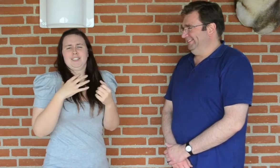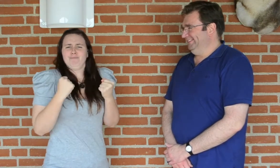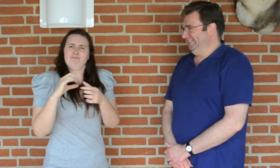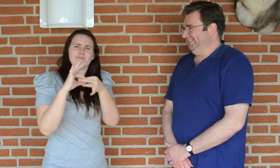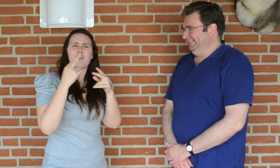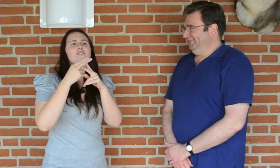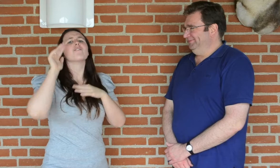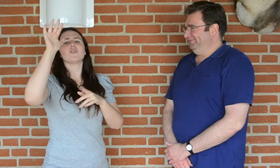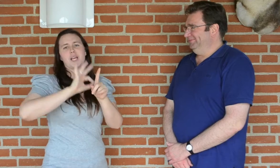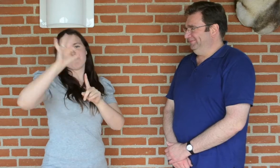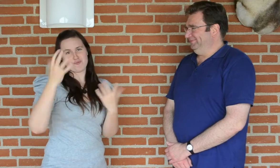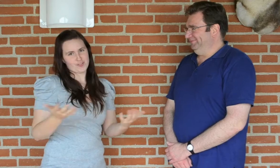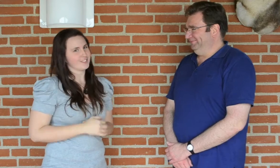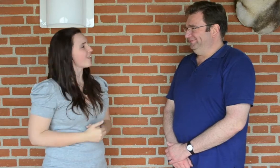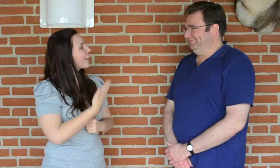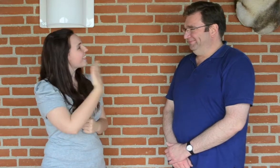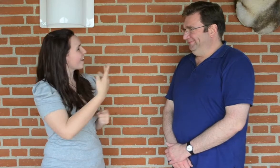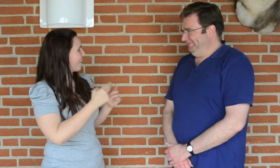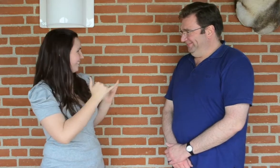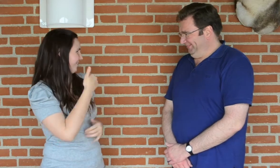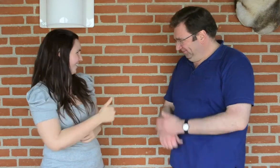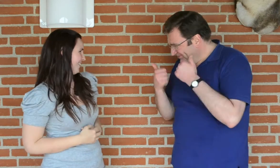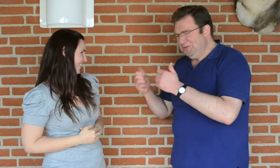to work together to improve the future for us all. Thank you for the interview.